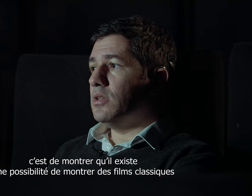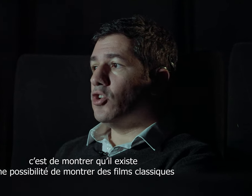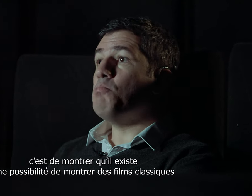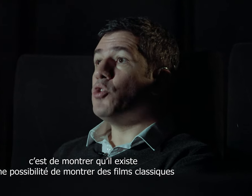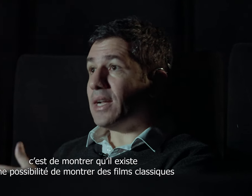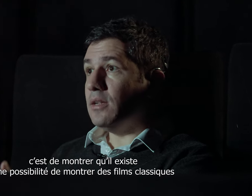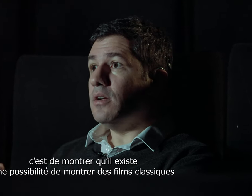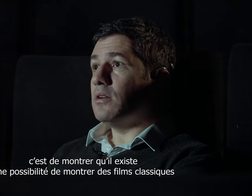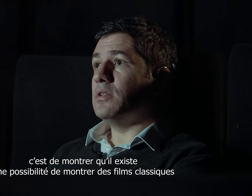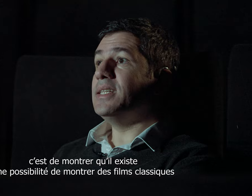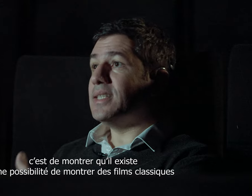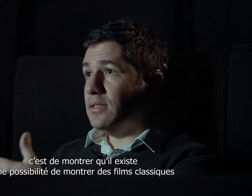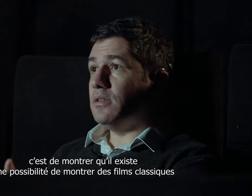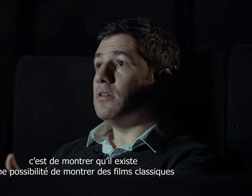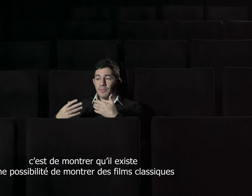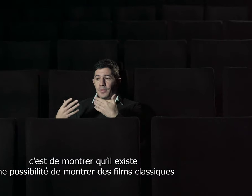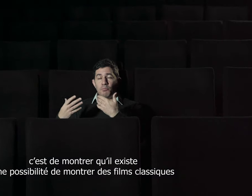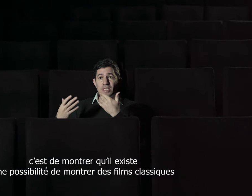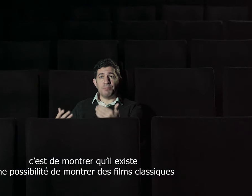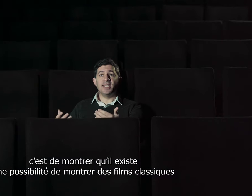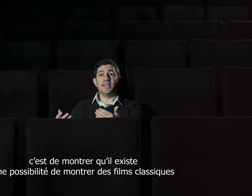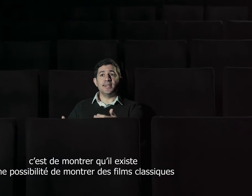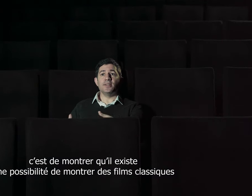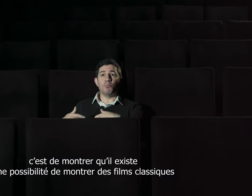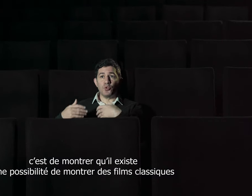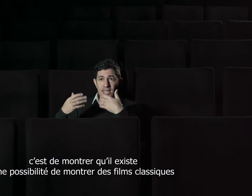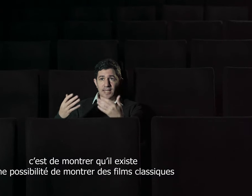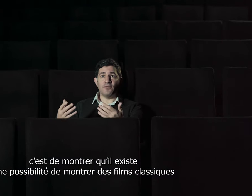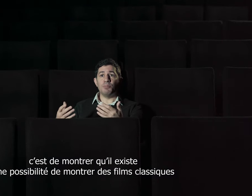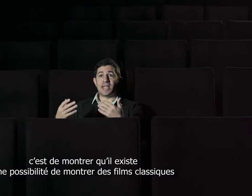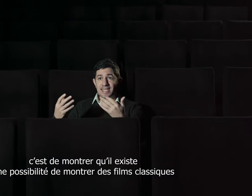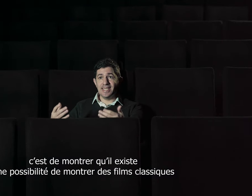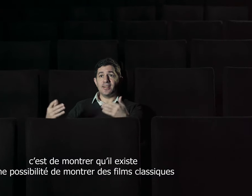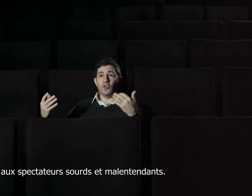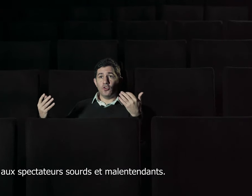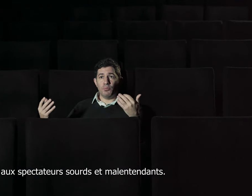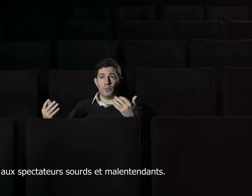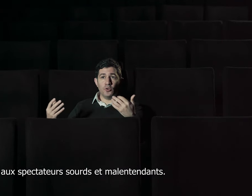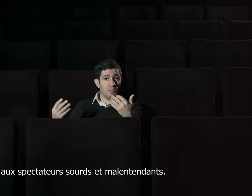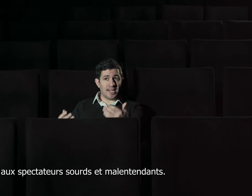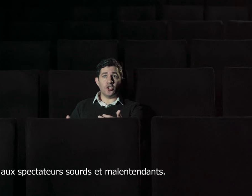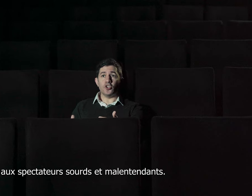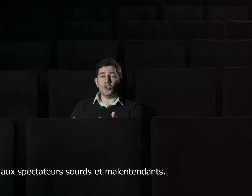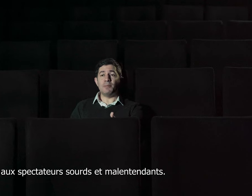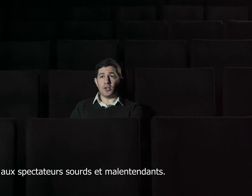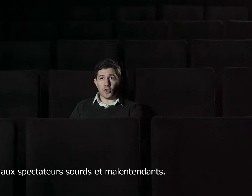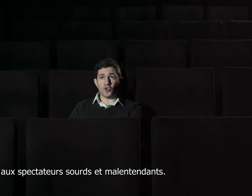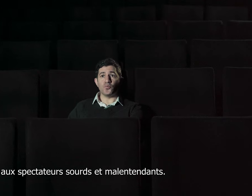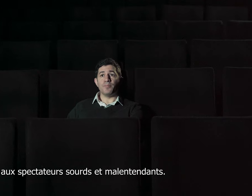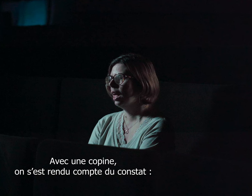and show that there is a possibility of showing classic films to deaf and hard of hearing spectators.